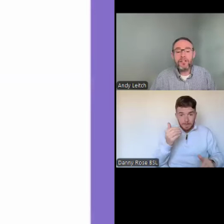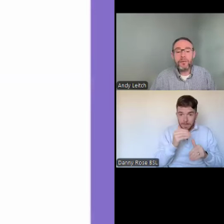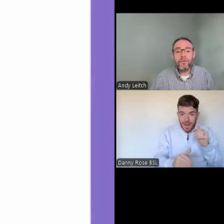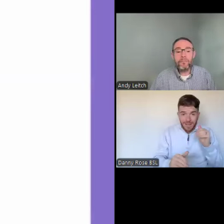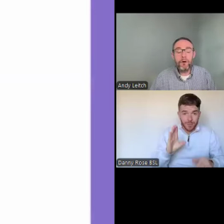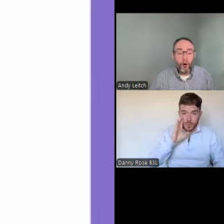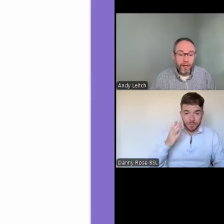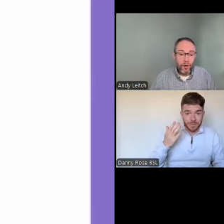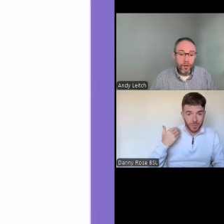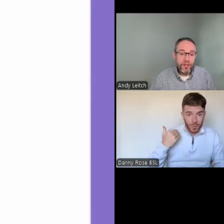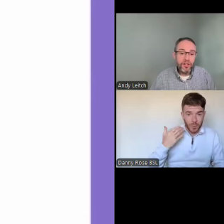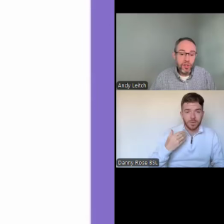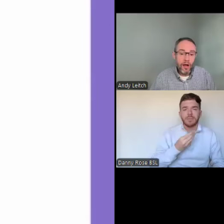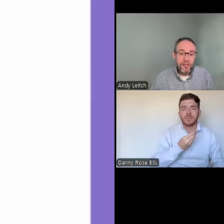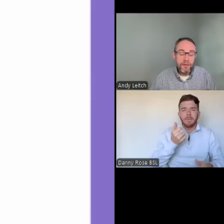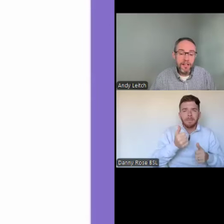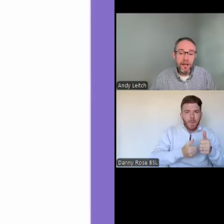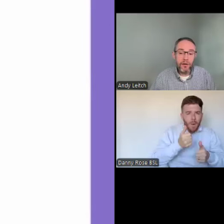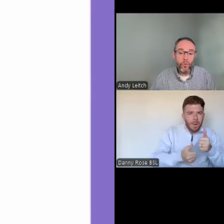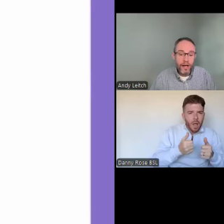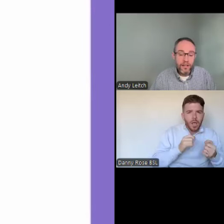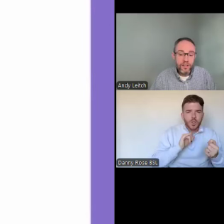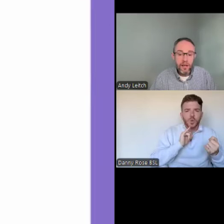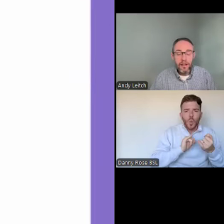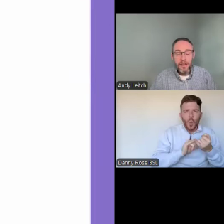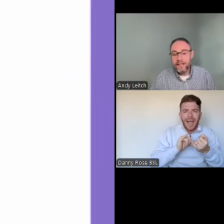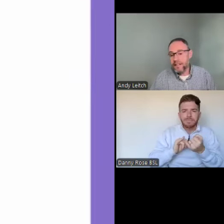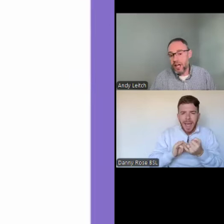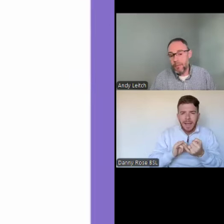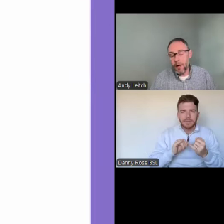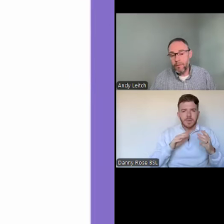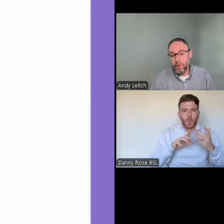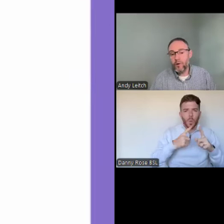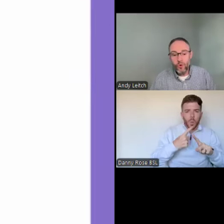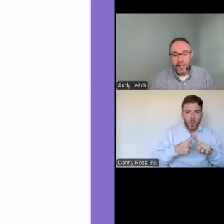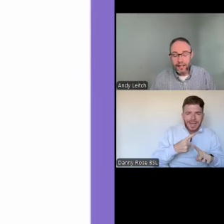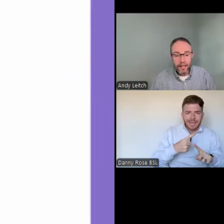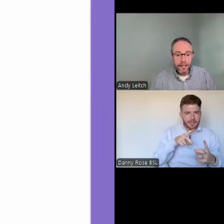Some of the popular ones, such as Squarespace and Wix, they tend to come up quite regularly